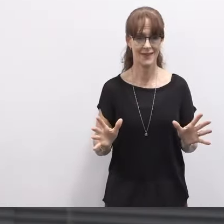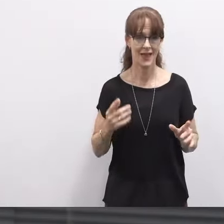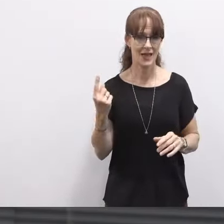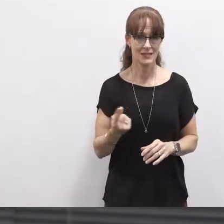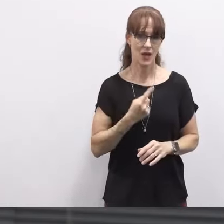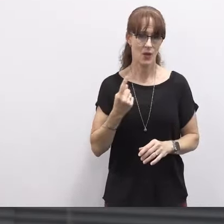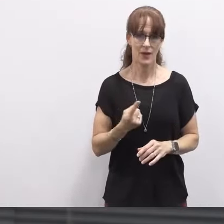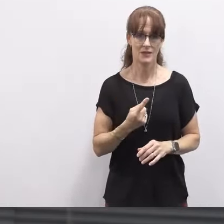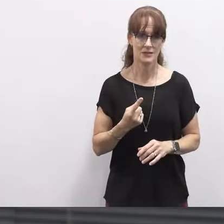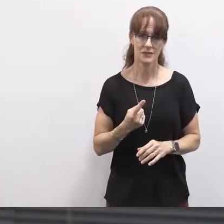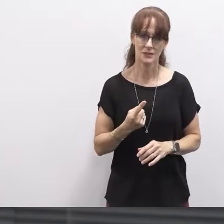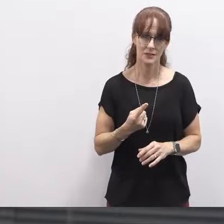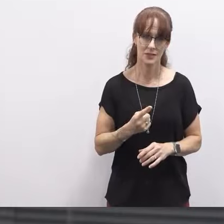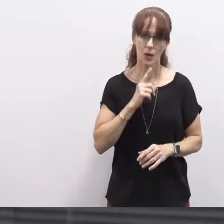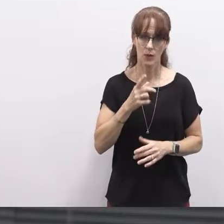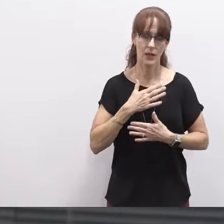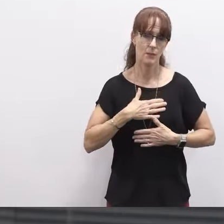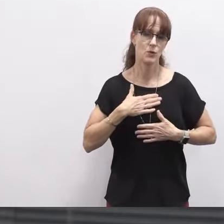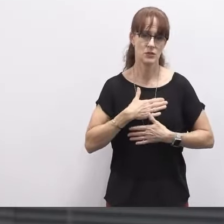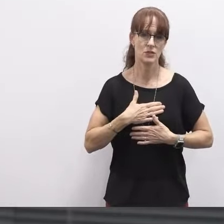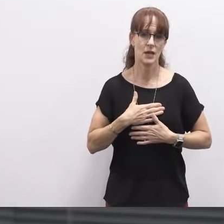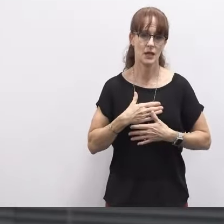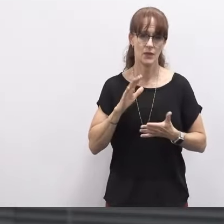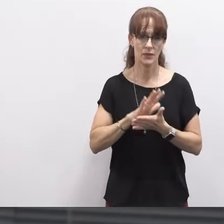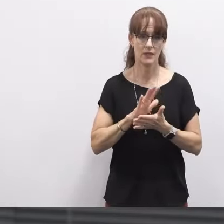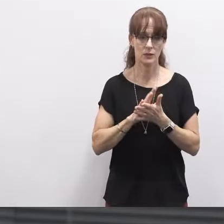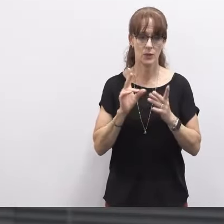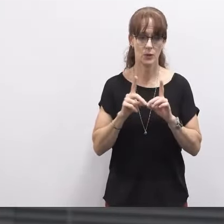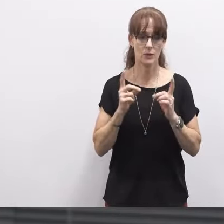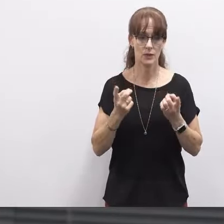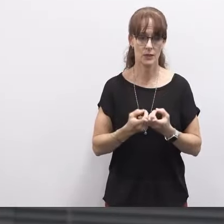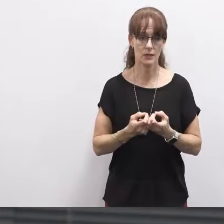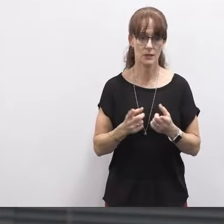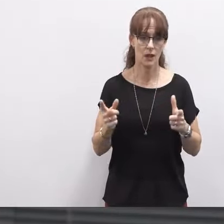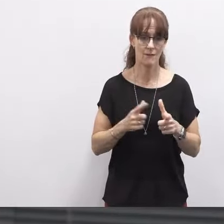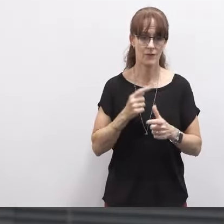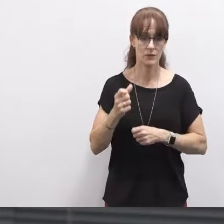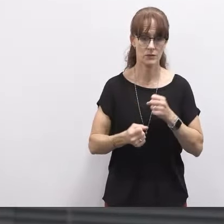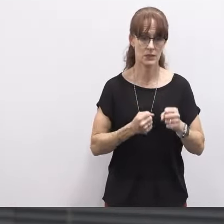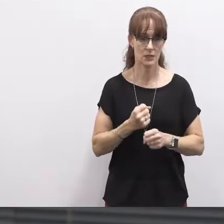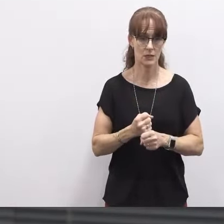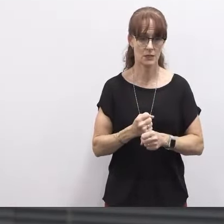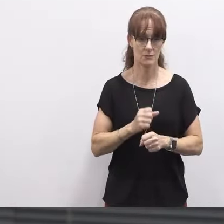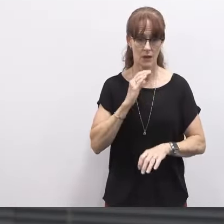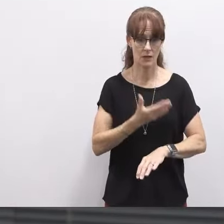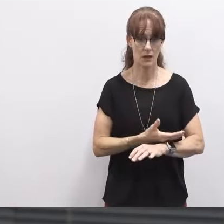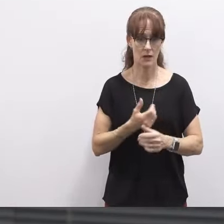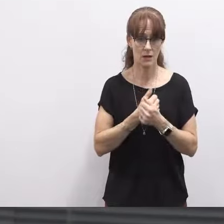I thoroughly appreciate the school district. It's our first year, my daughter loves it.